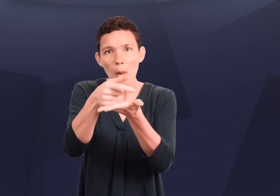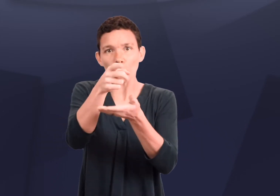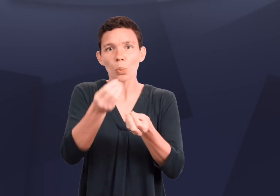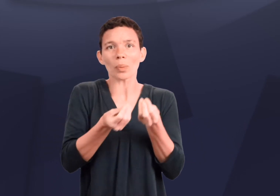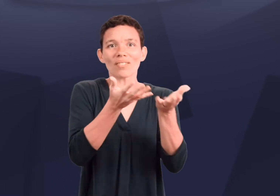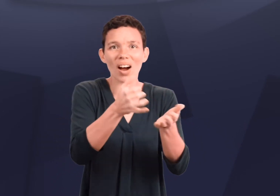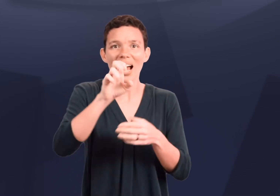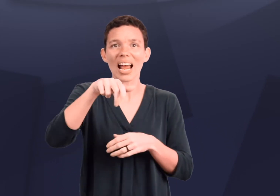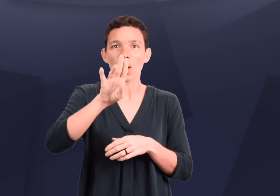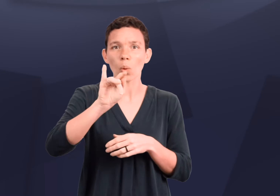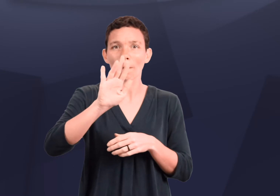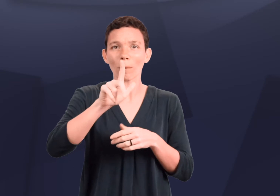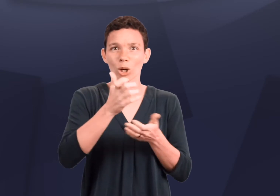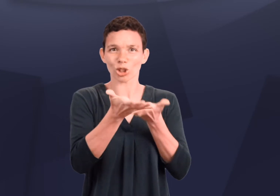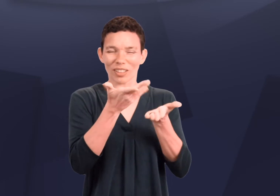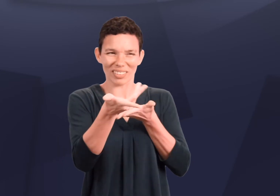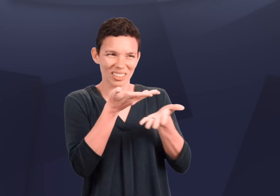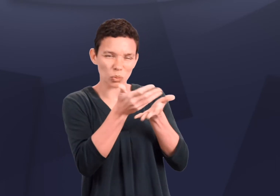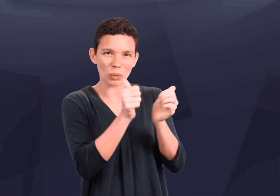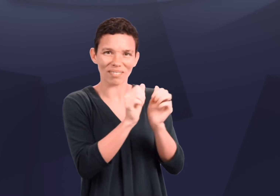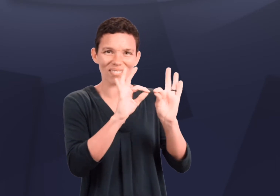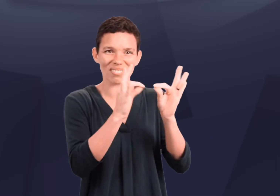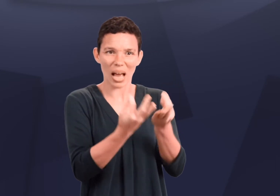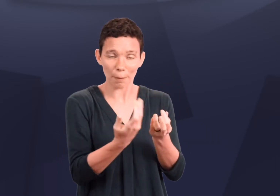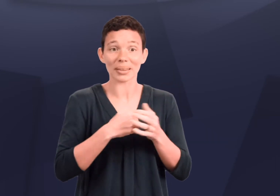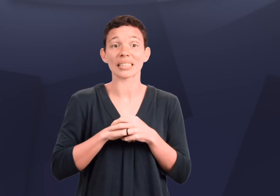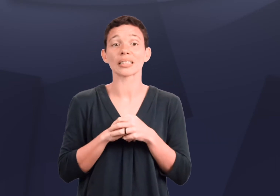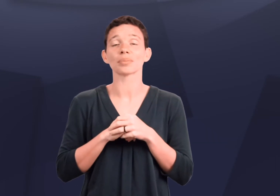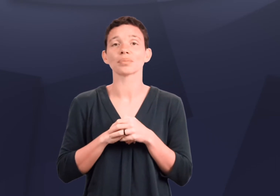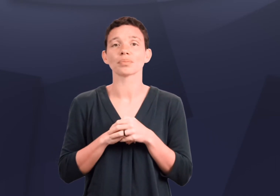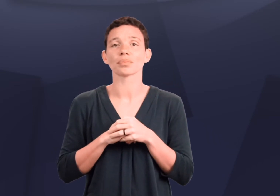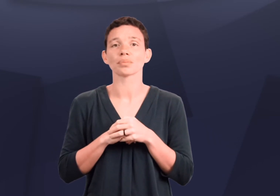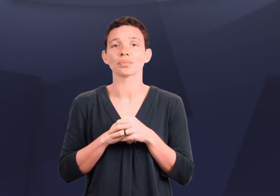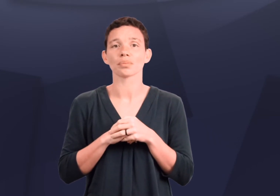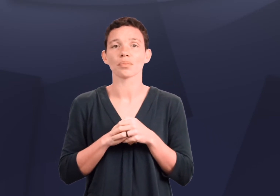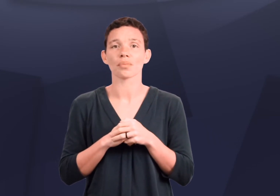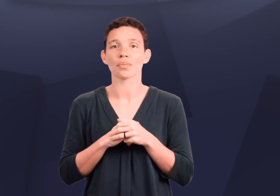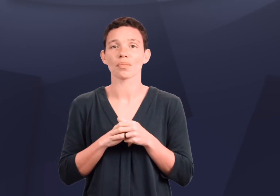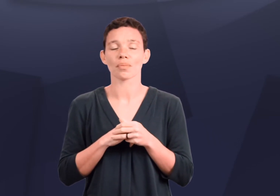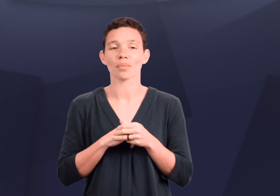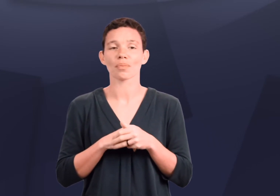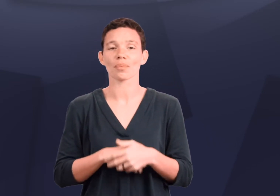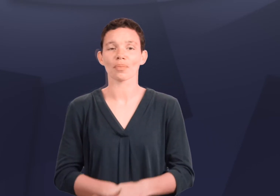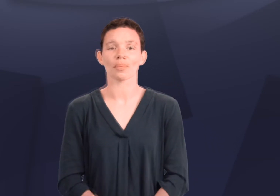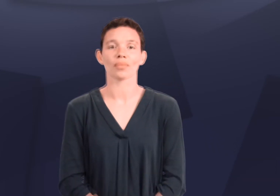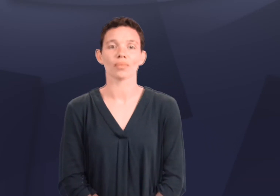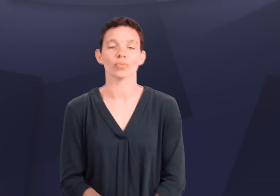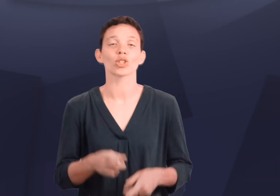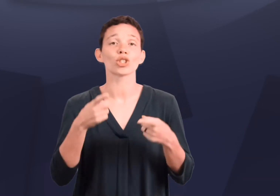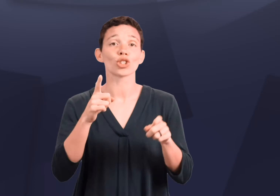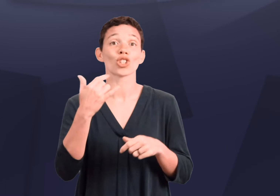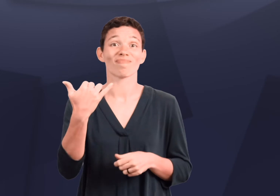These terms and techniques will help you to provide equitable services with families. In this webinar, you will also have the opportunity